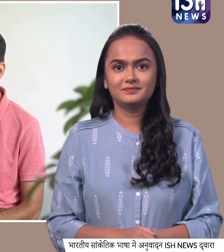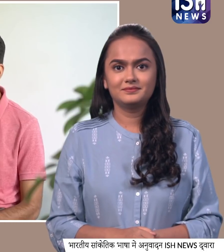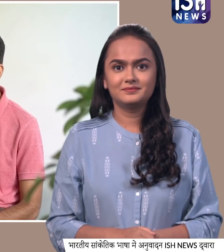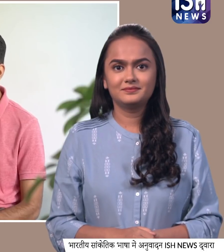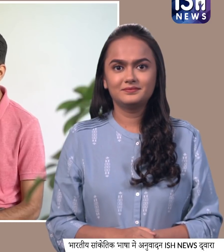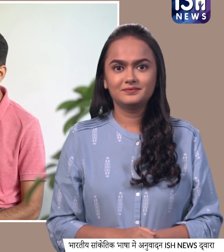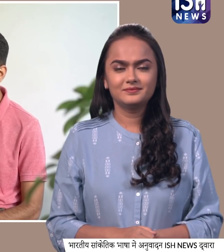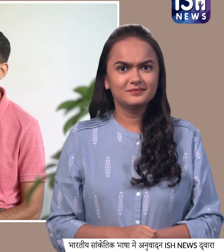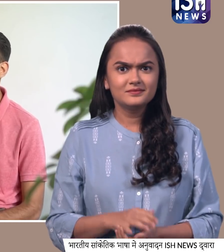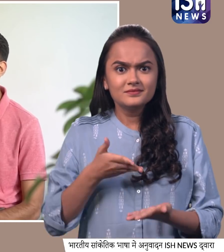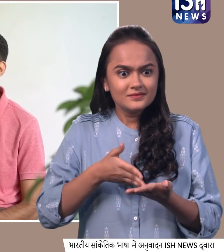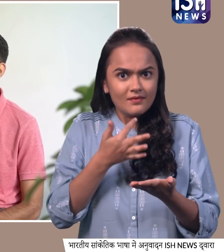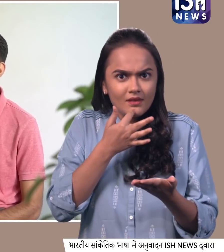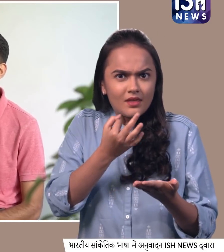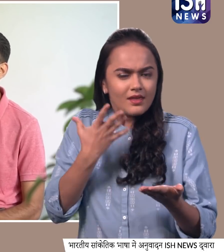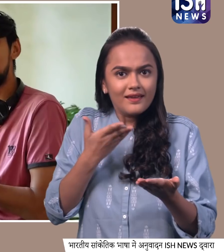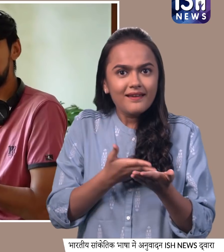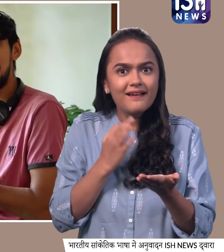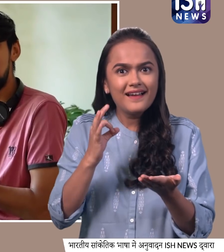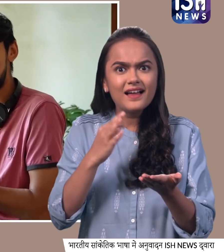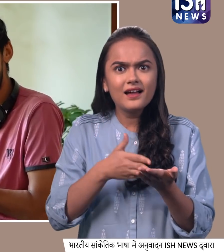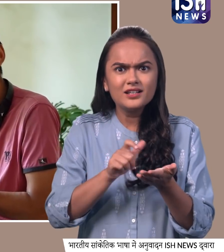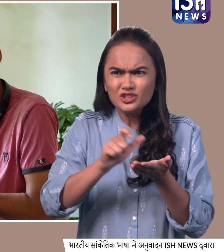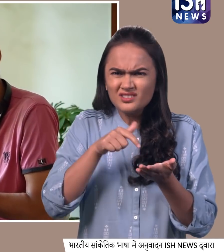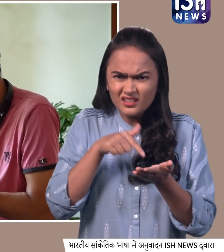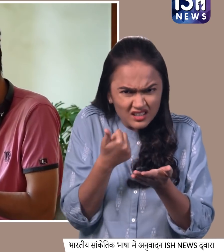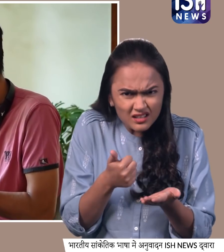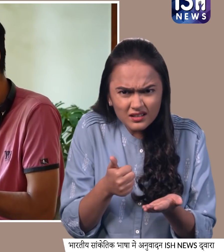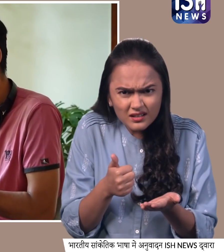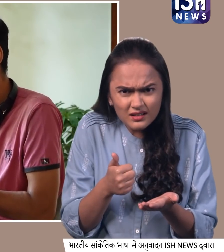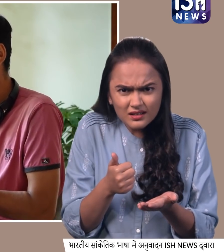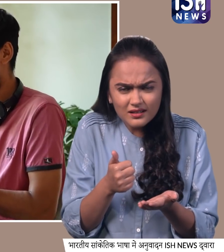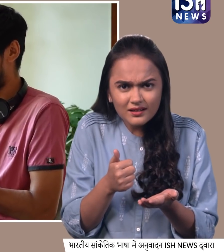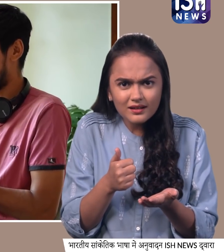Wow! It's so tasty! It doesn't have any cheese?